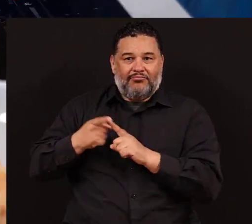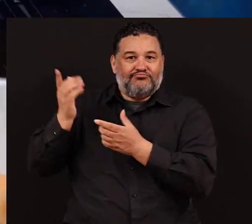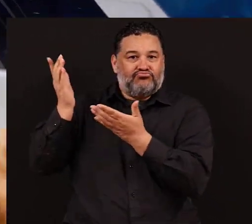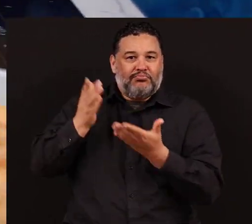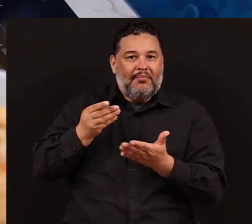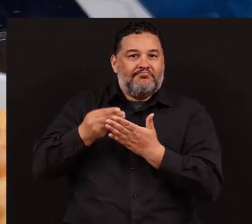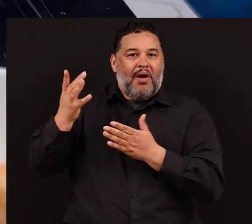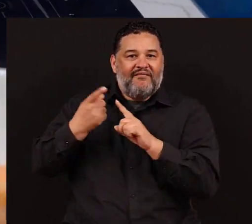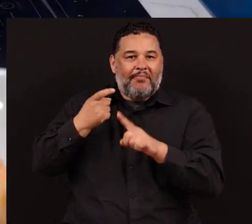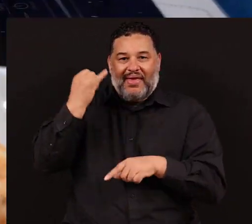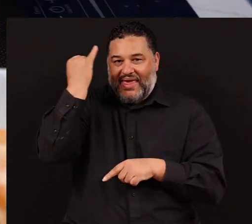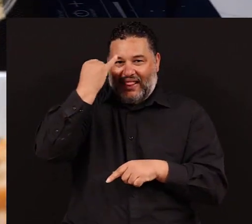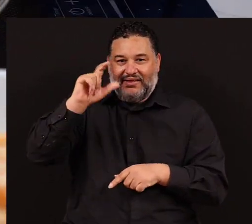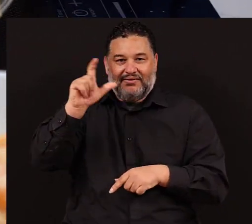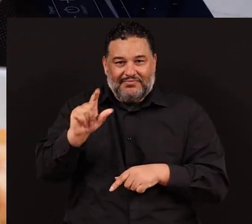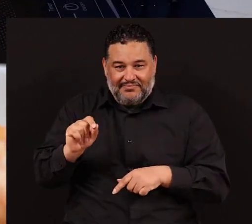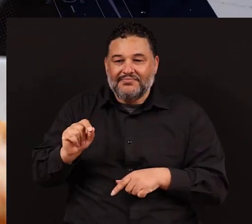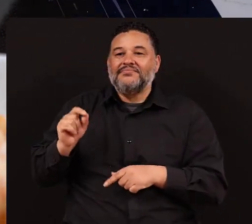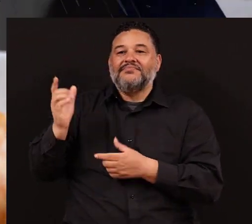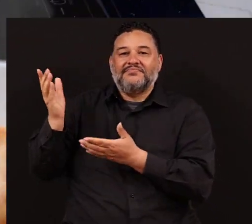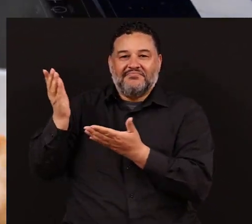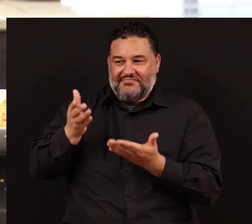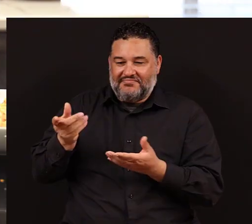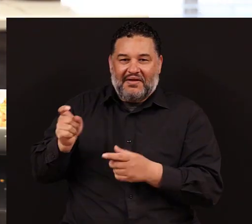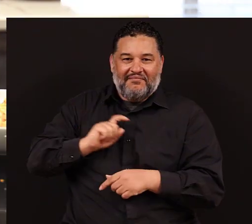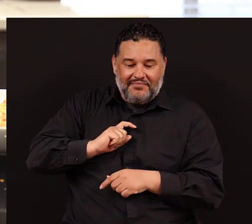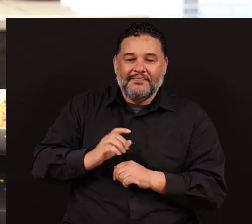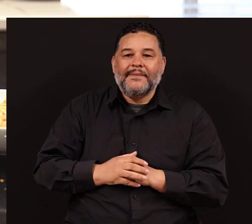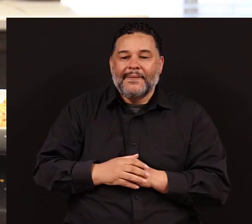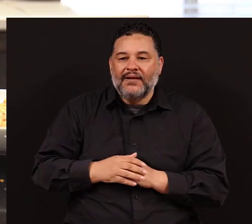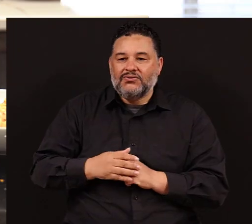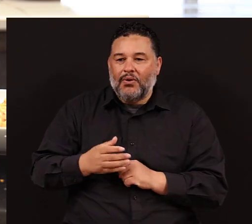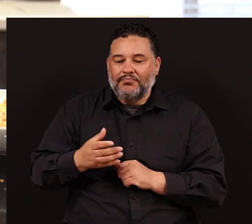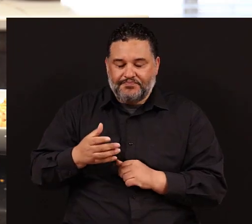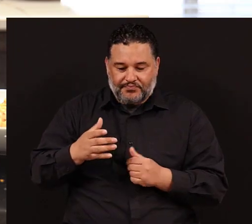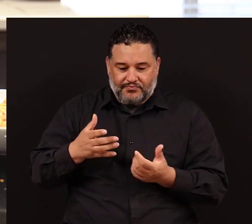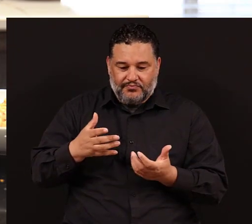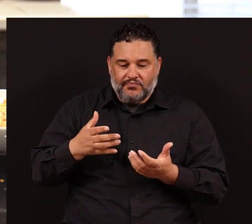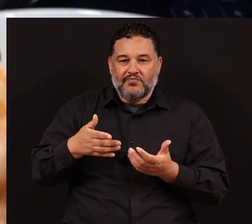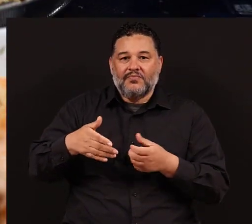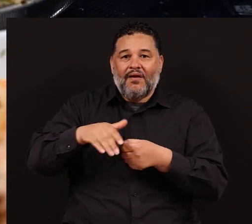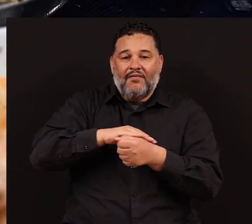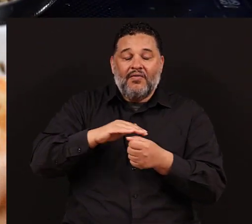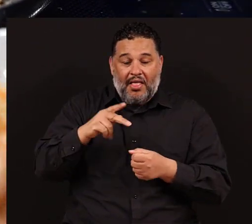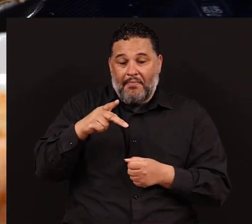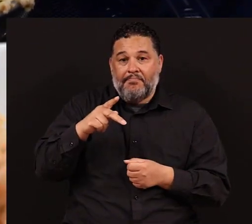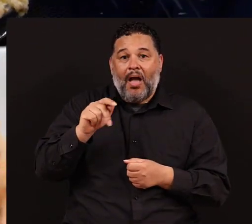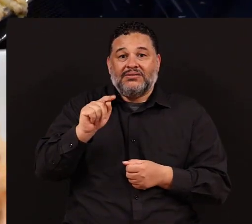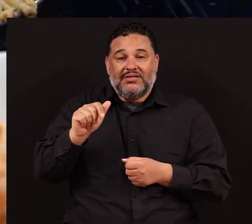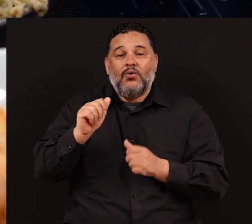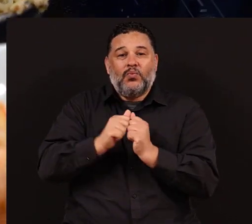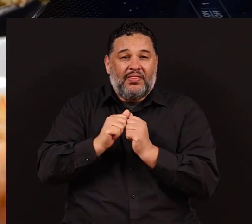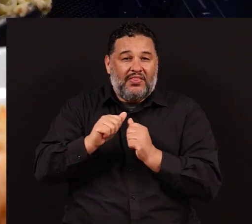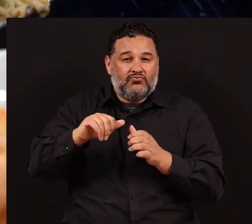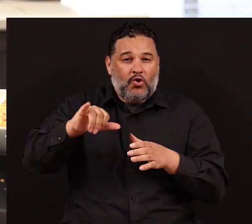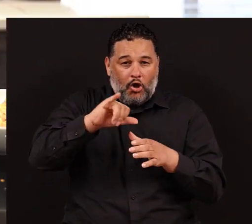so I'm just making sure the pasta's covered with the sauce. Then we're gonna add some Italian parsley into it as well and cook that.